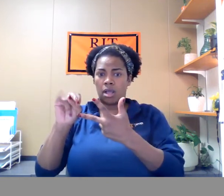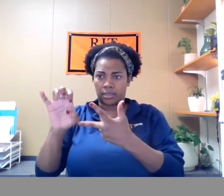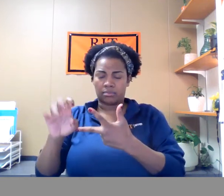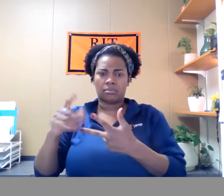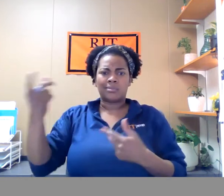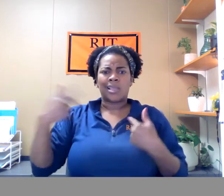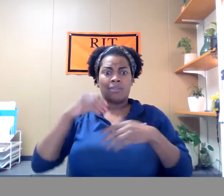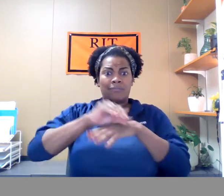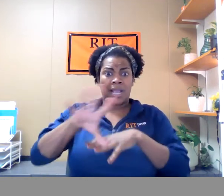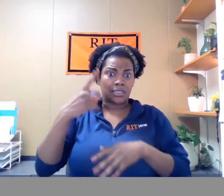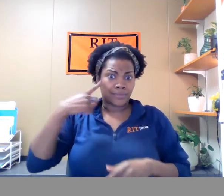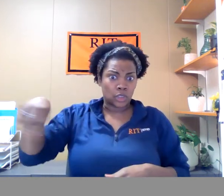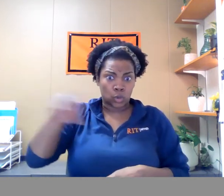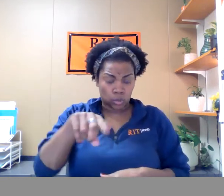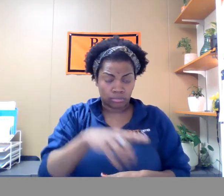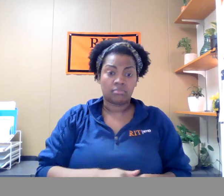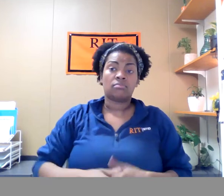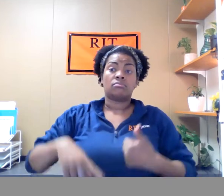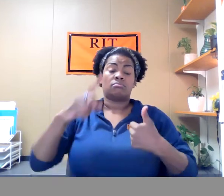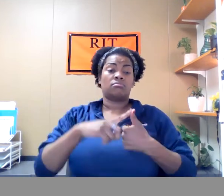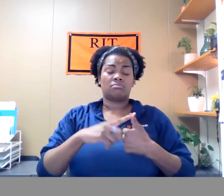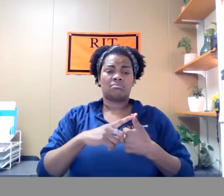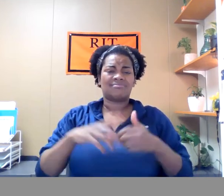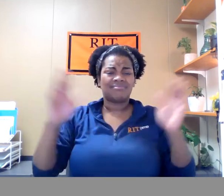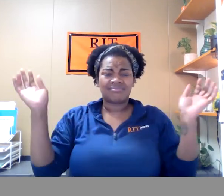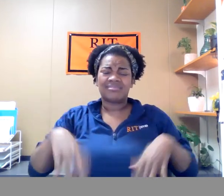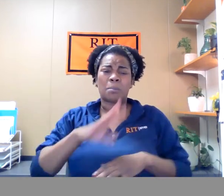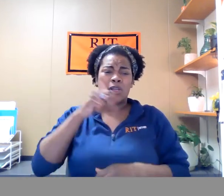We had Ty, Sean...